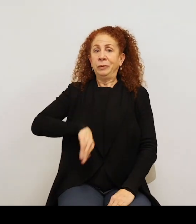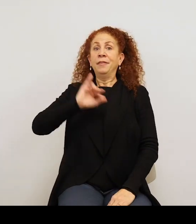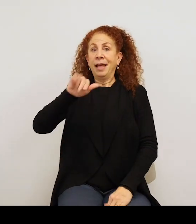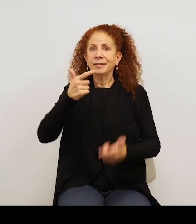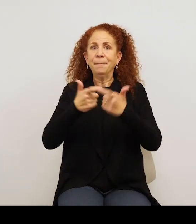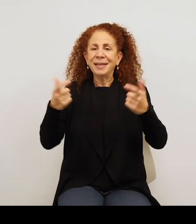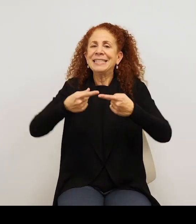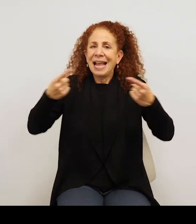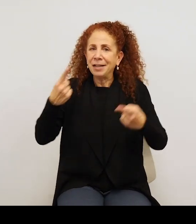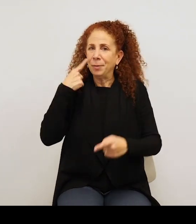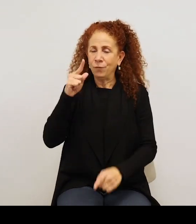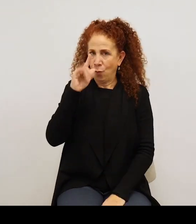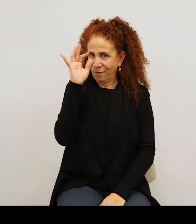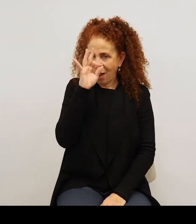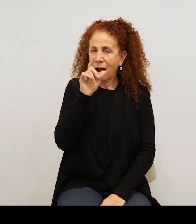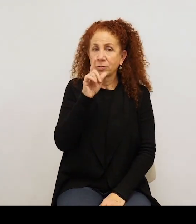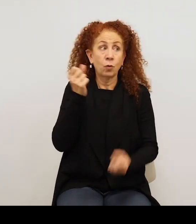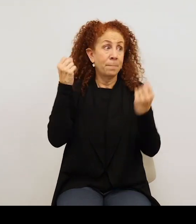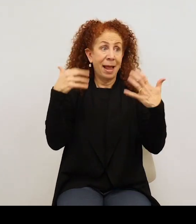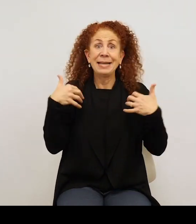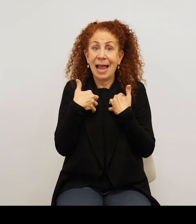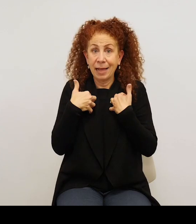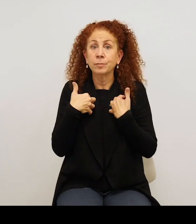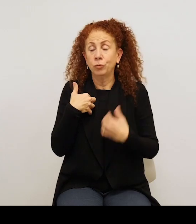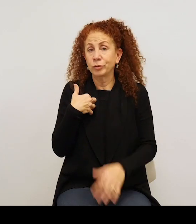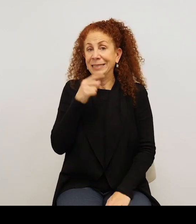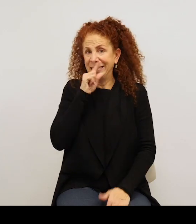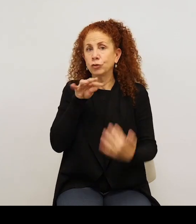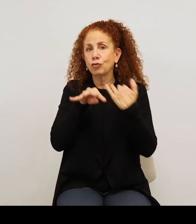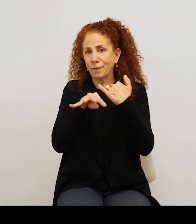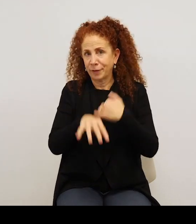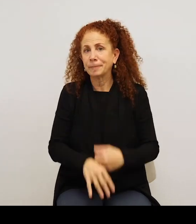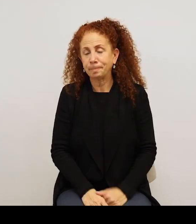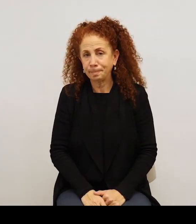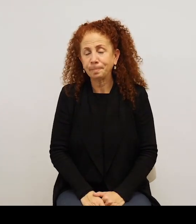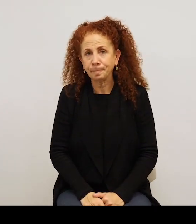of enemy for a lot of these larger creatures, is traffic.